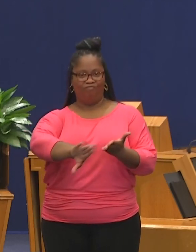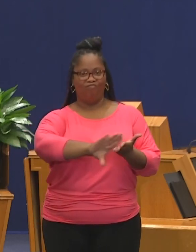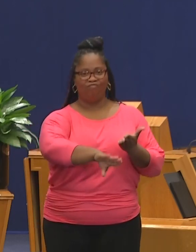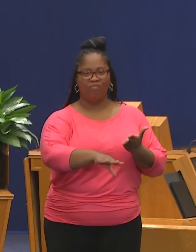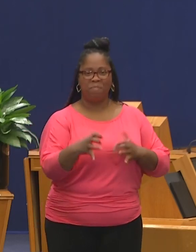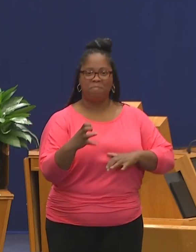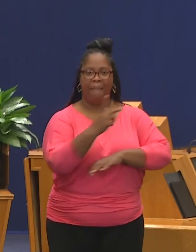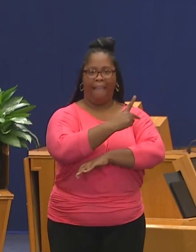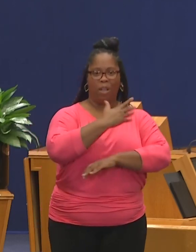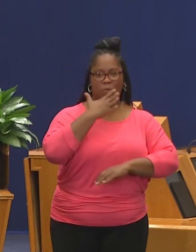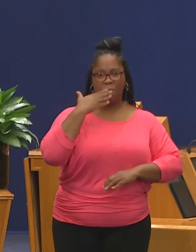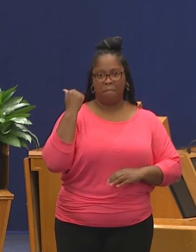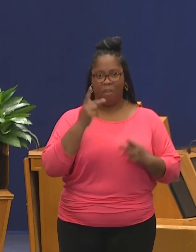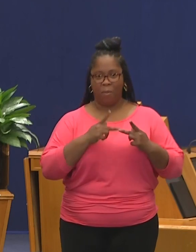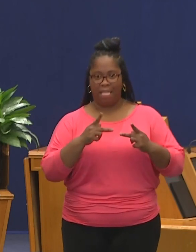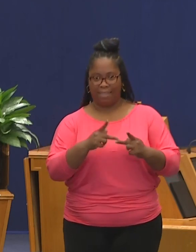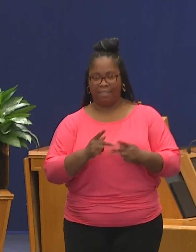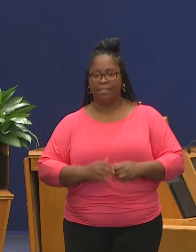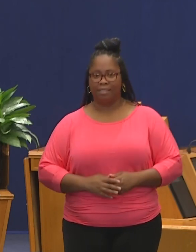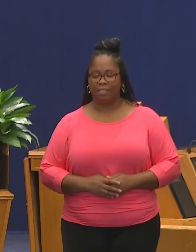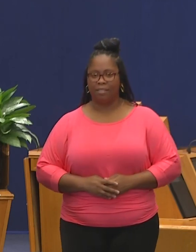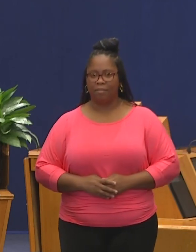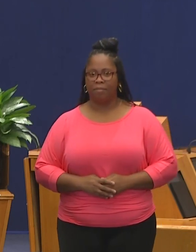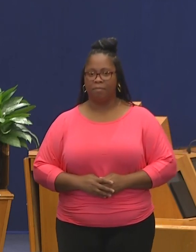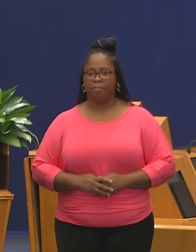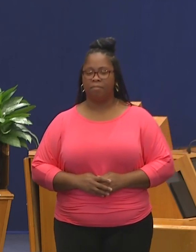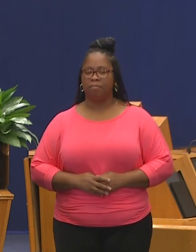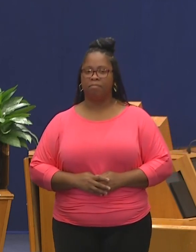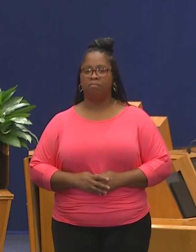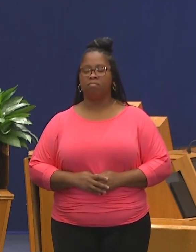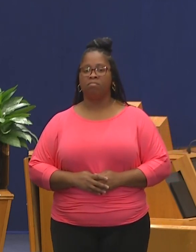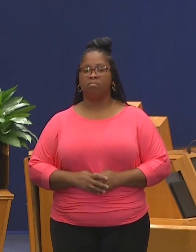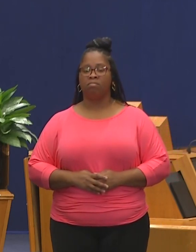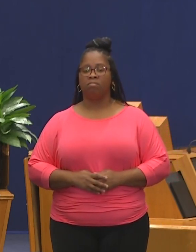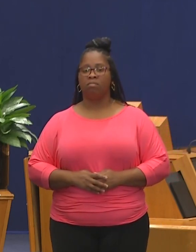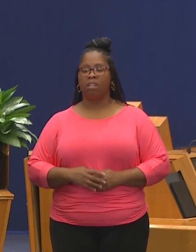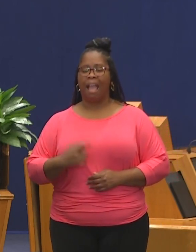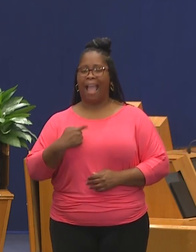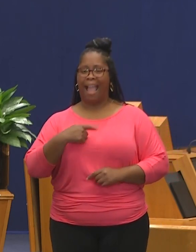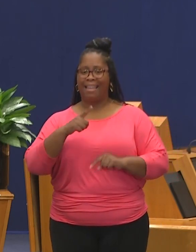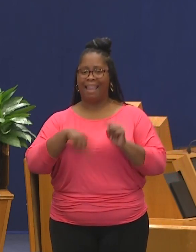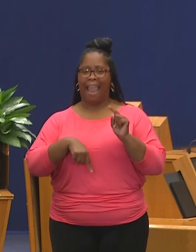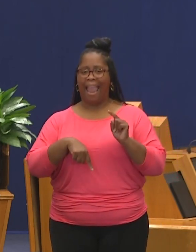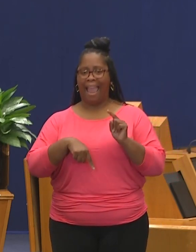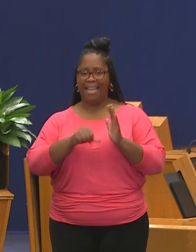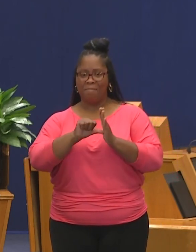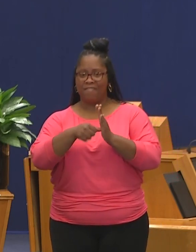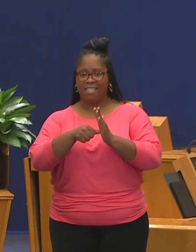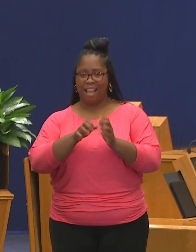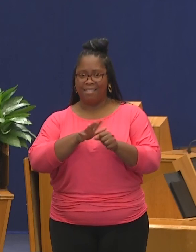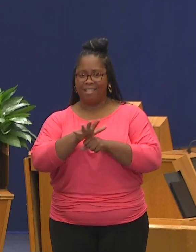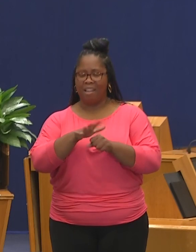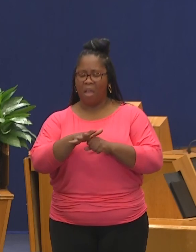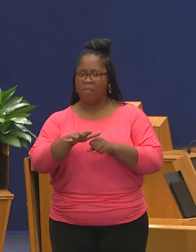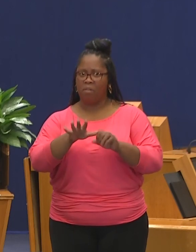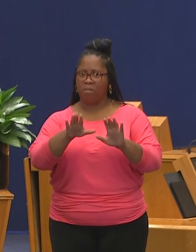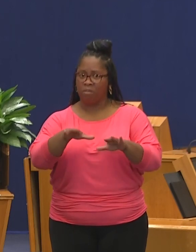THEN DISCHARGE THEM PACK TO A BETTER PLACE THAN WHEN THEY ORIGINALLY CAME.